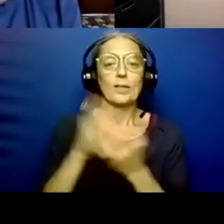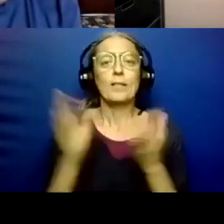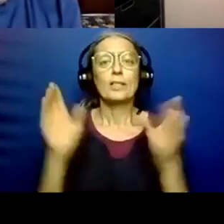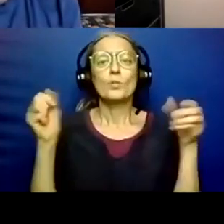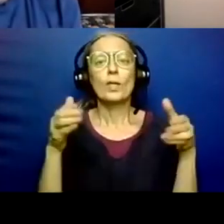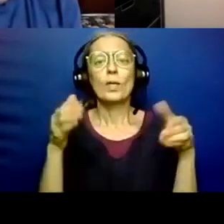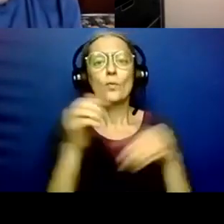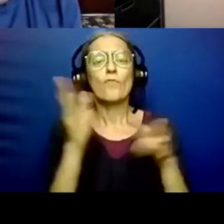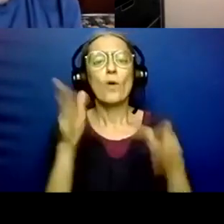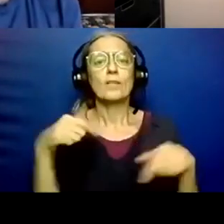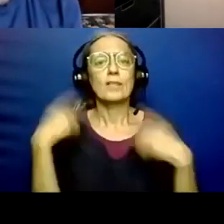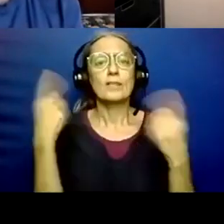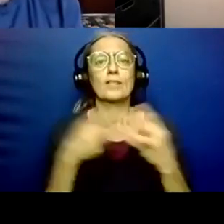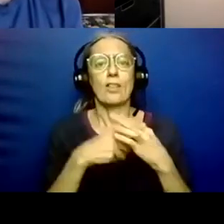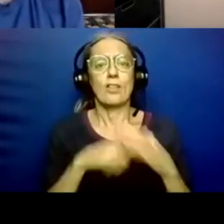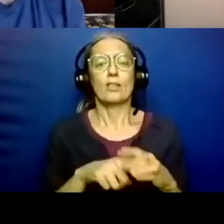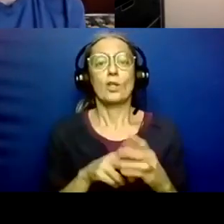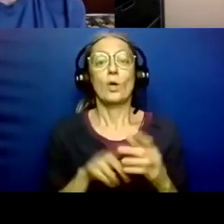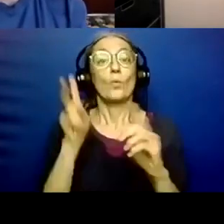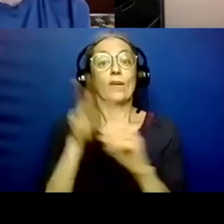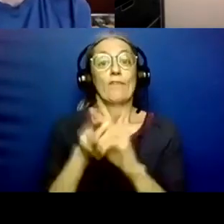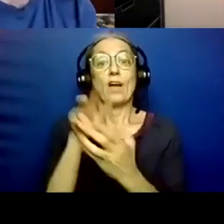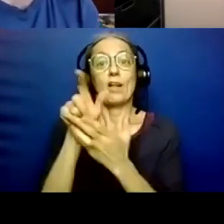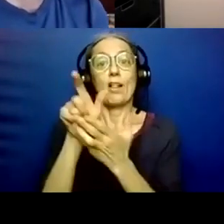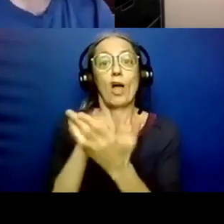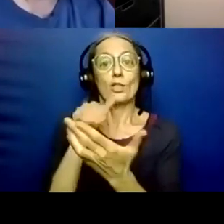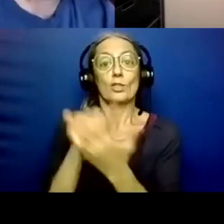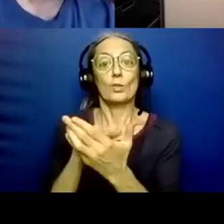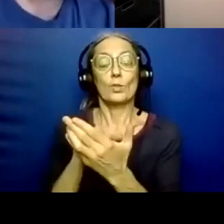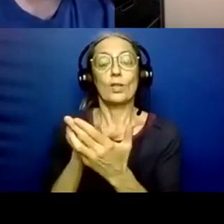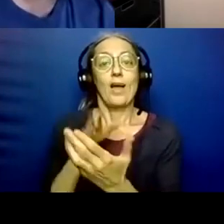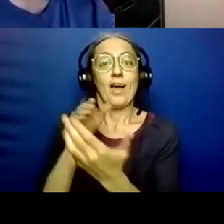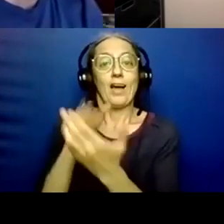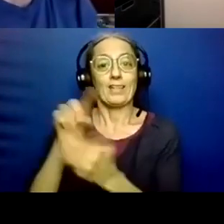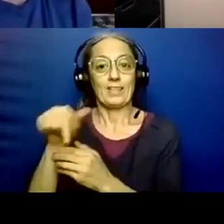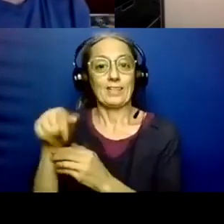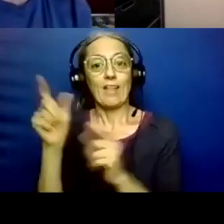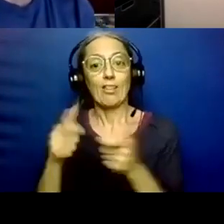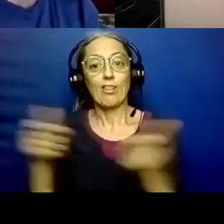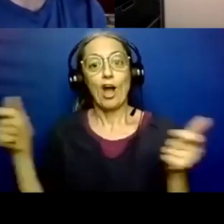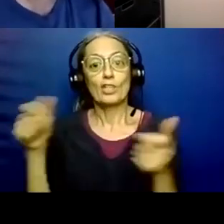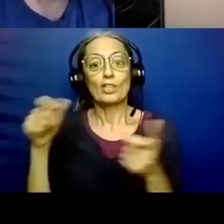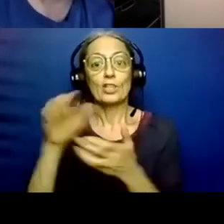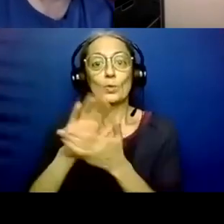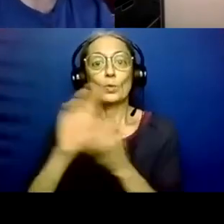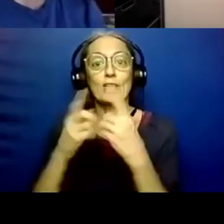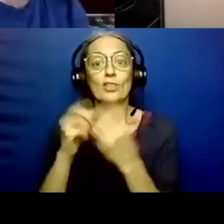filing a lawsuit against the 10th largest school district in the United States, challenging its widespread use